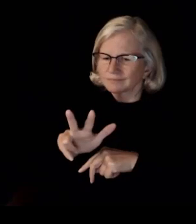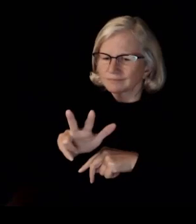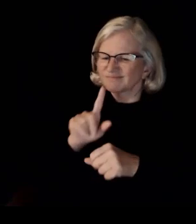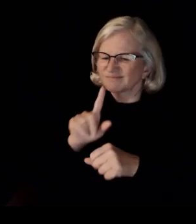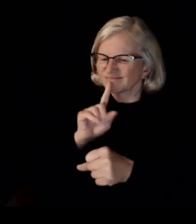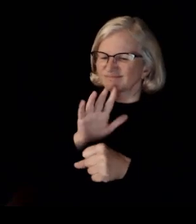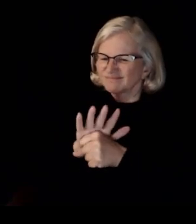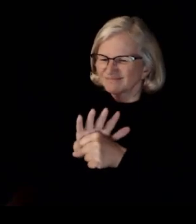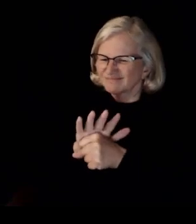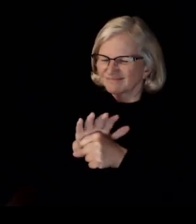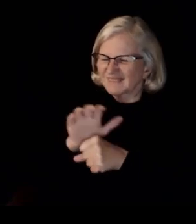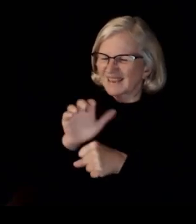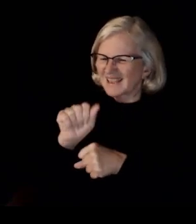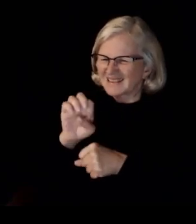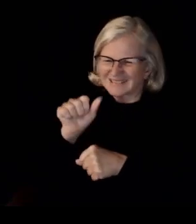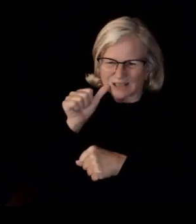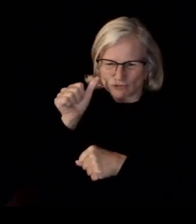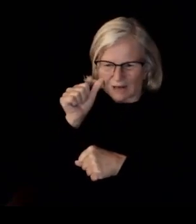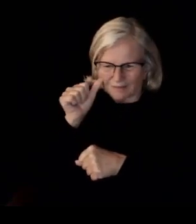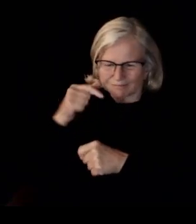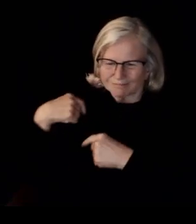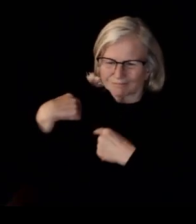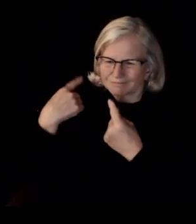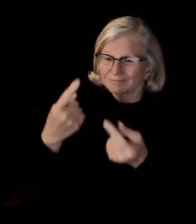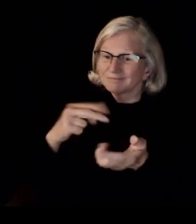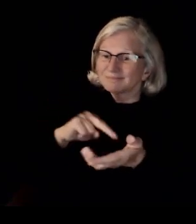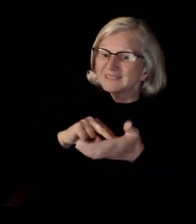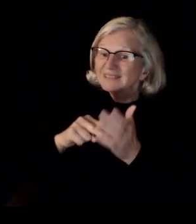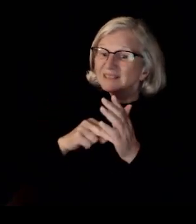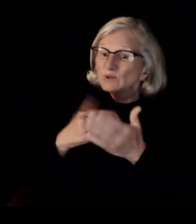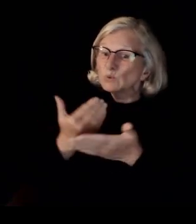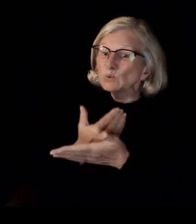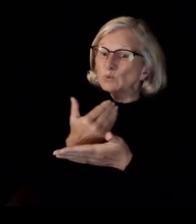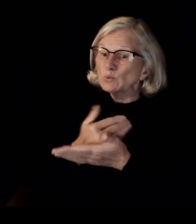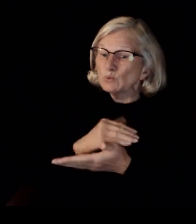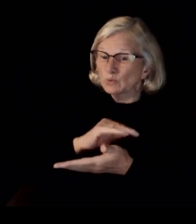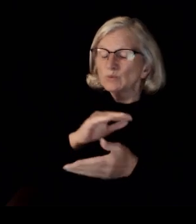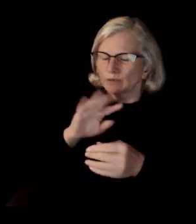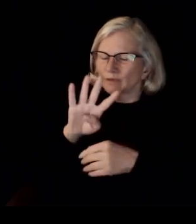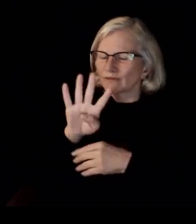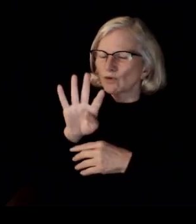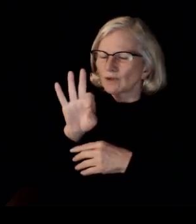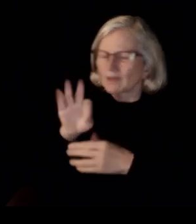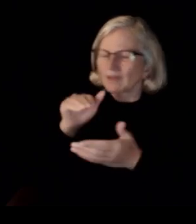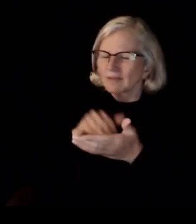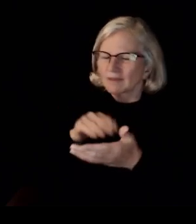...we're reporting today so we are now at 49,488 total cumulative cases of laboratory confirmed